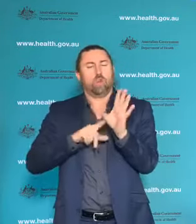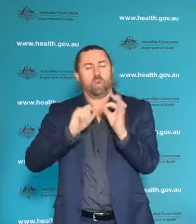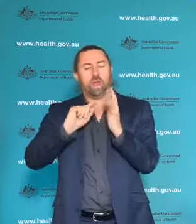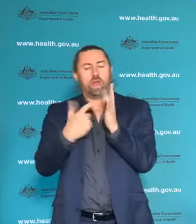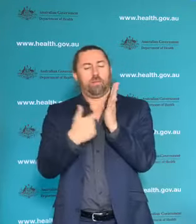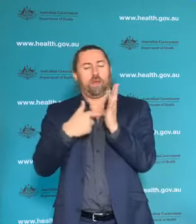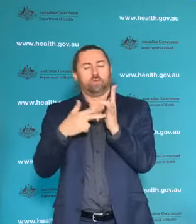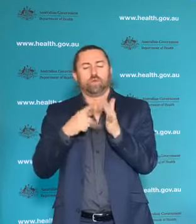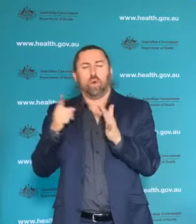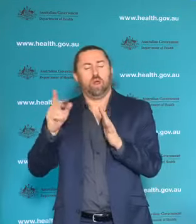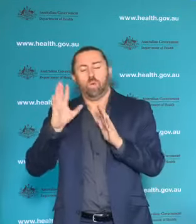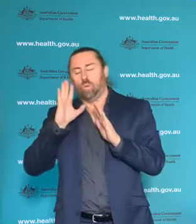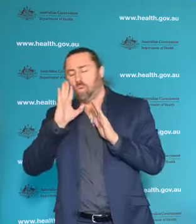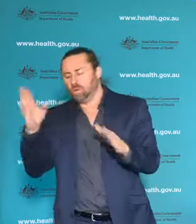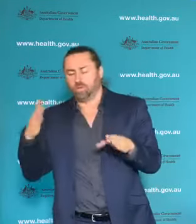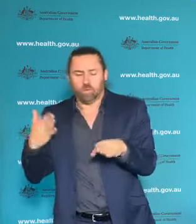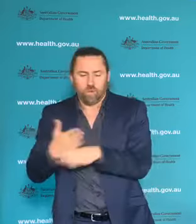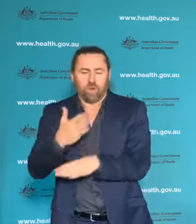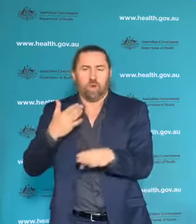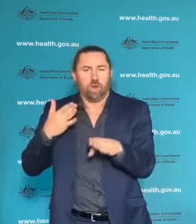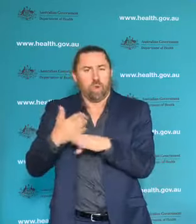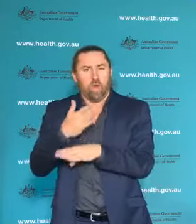in his work to support the health and well-being